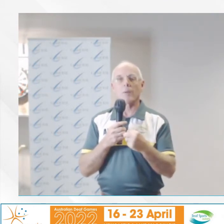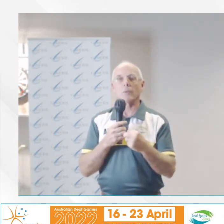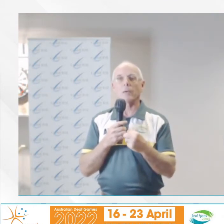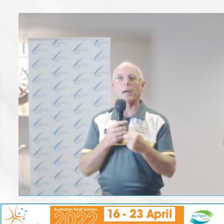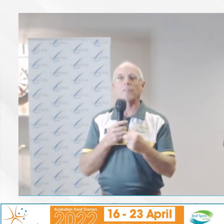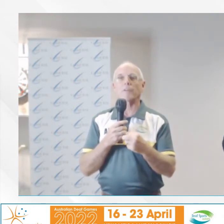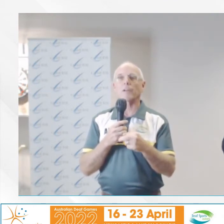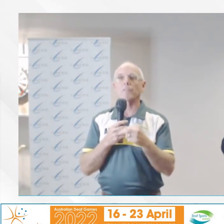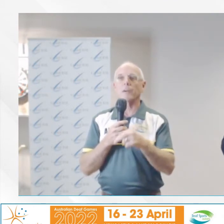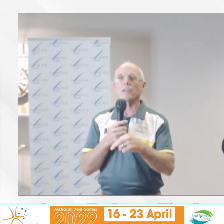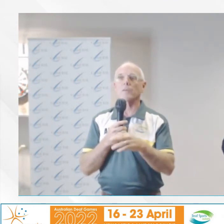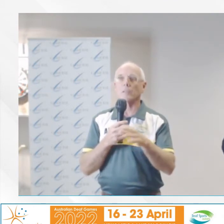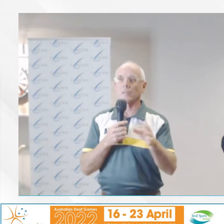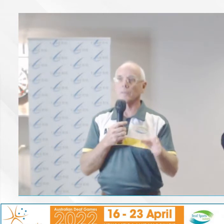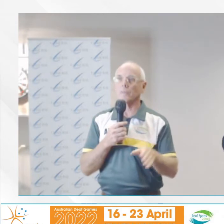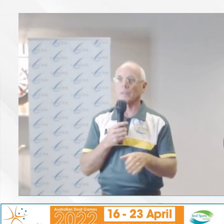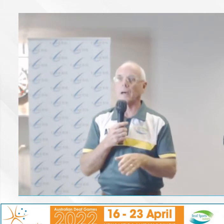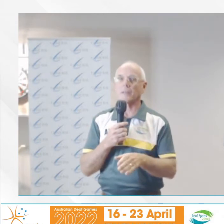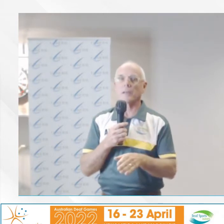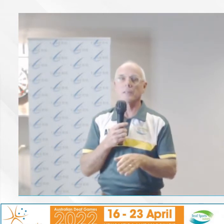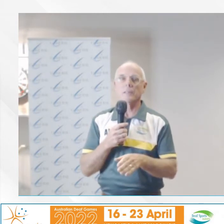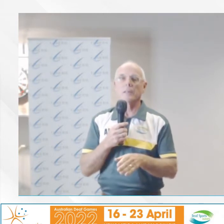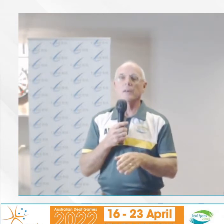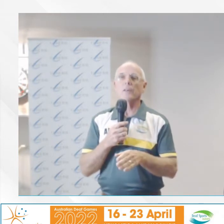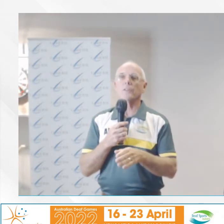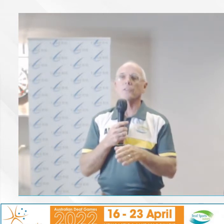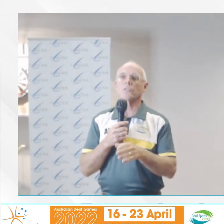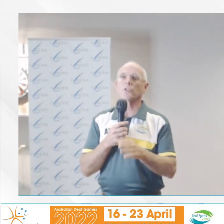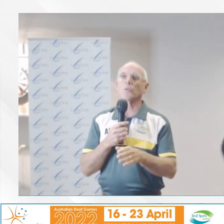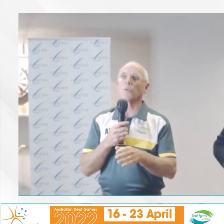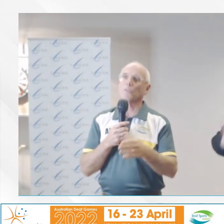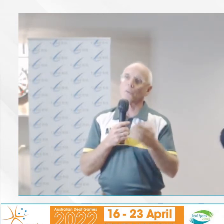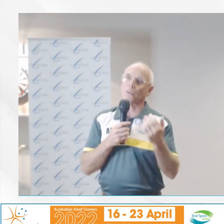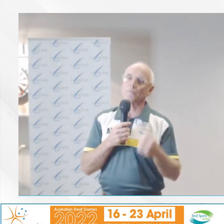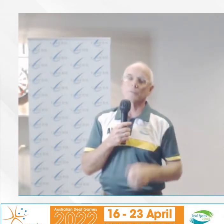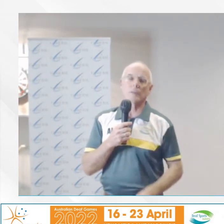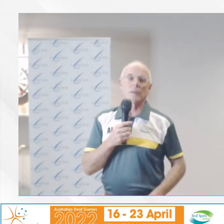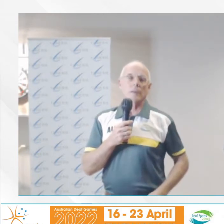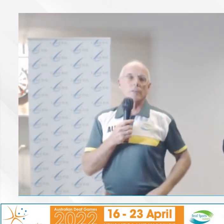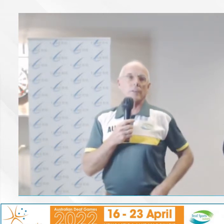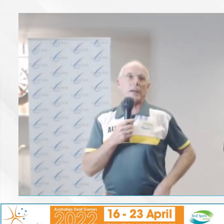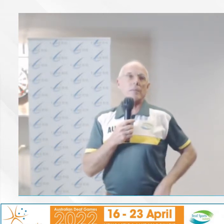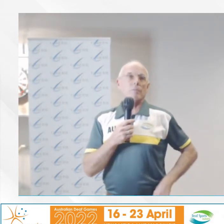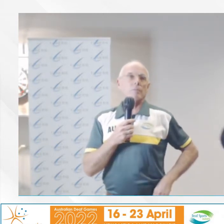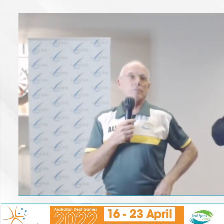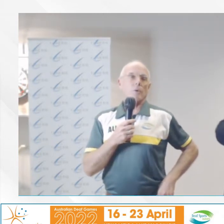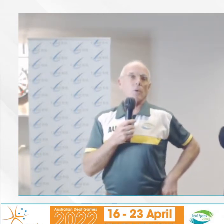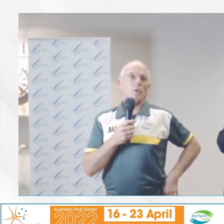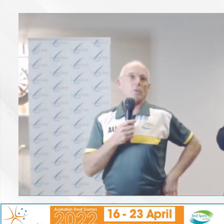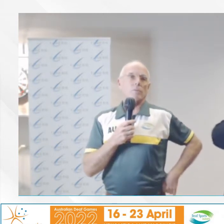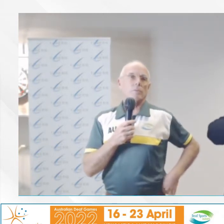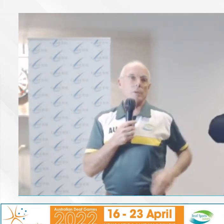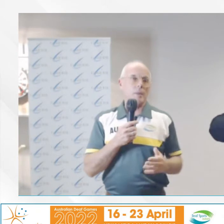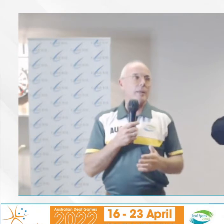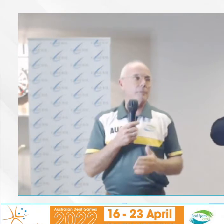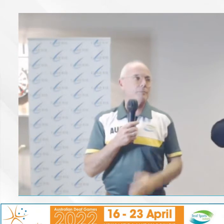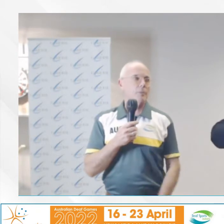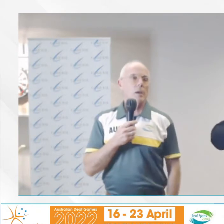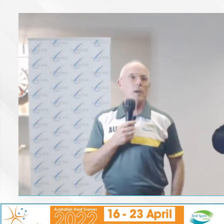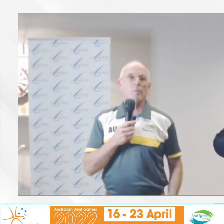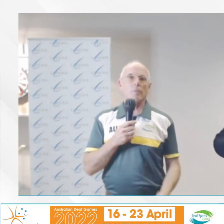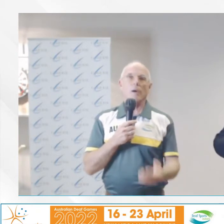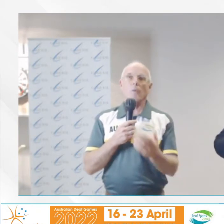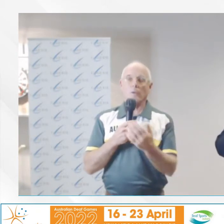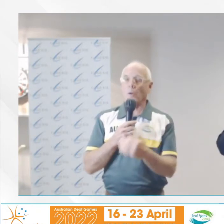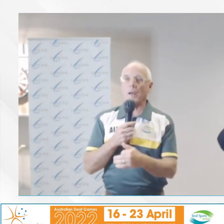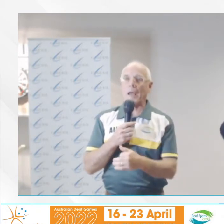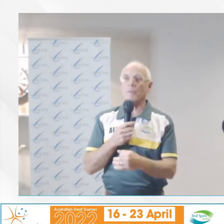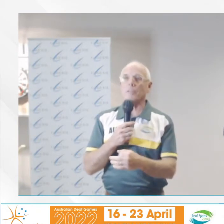we can't find a venue in the hunter it's suitable for the eight ball committee we're quite happy to